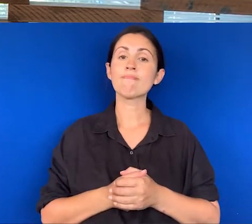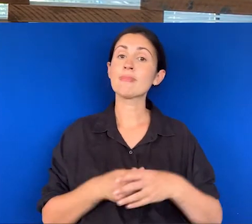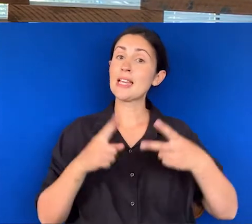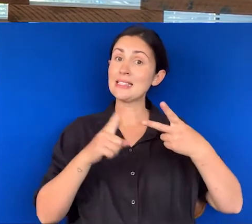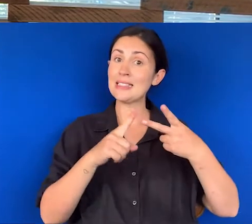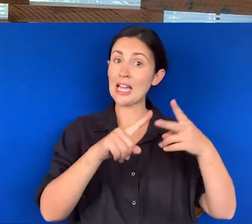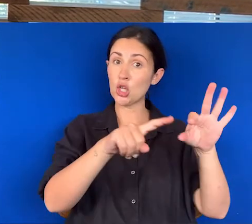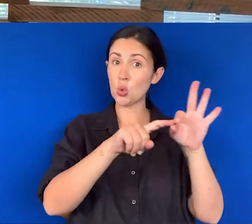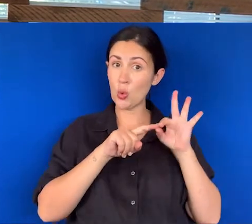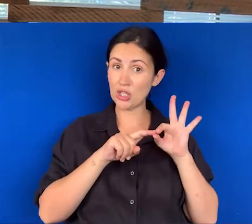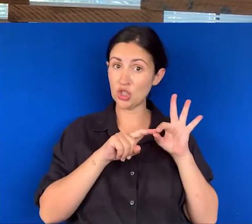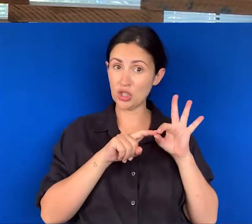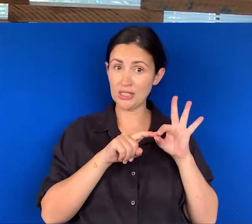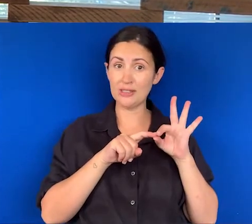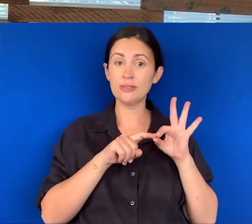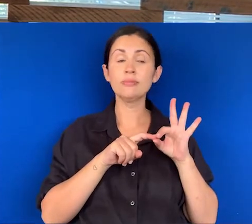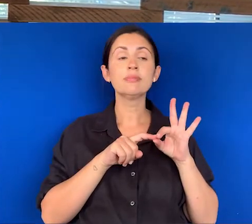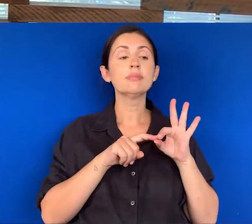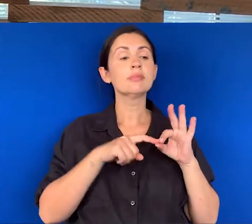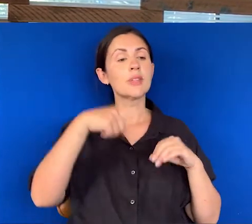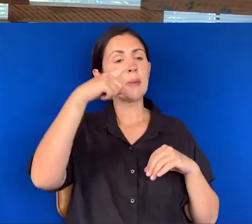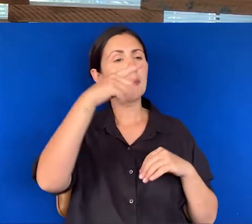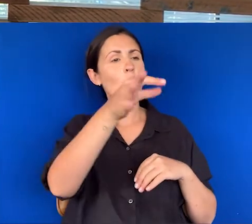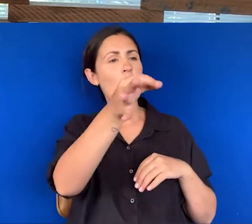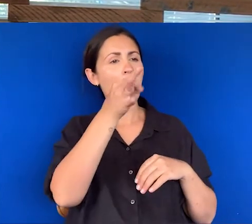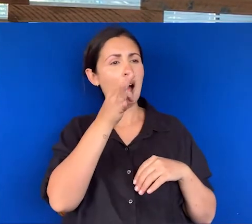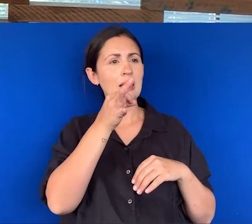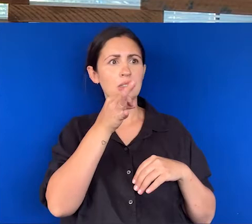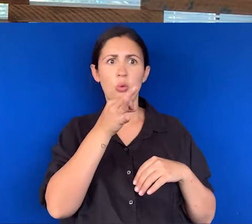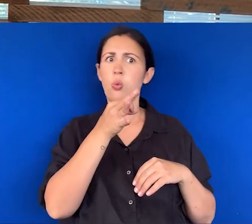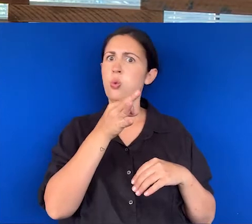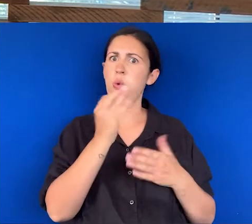The second question is, "We've seen significant numbers of case numbers